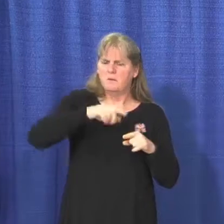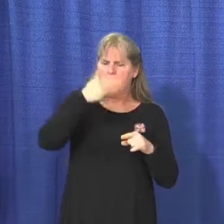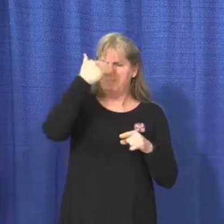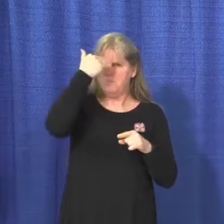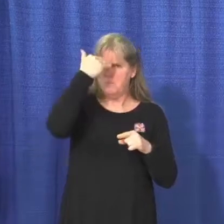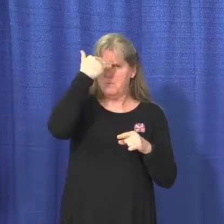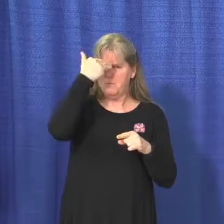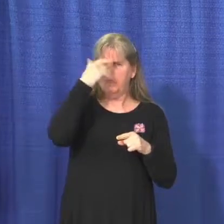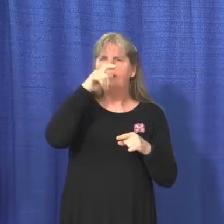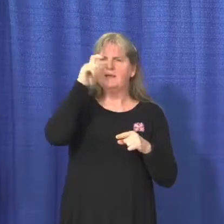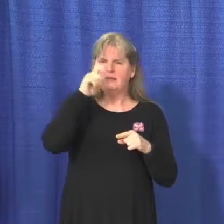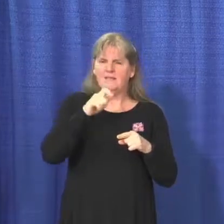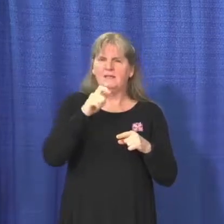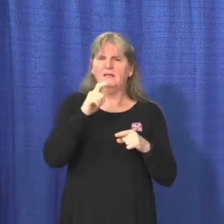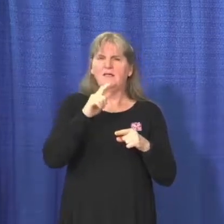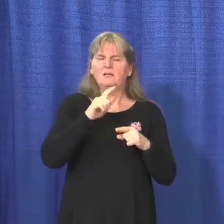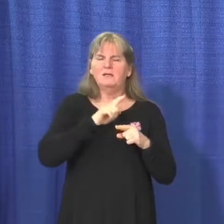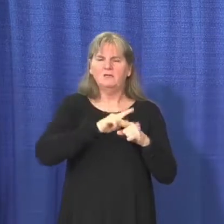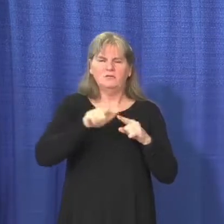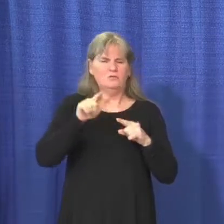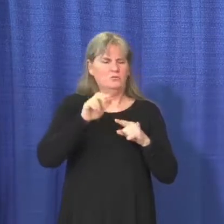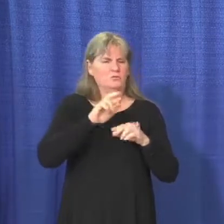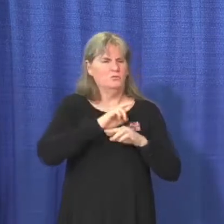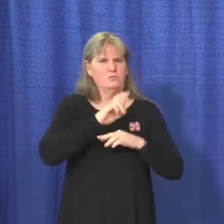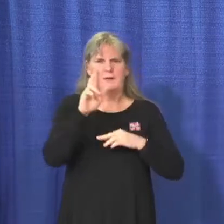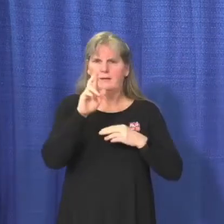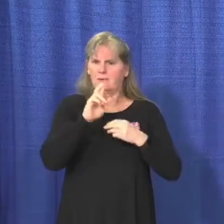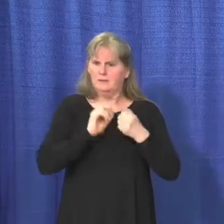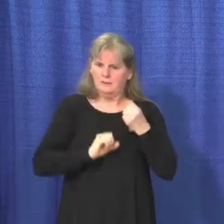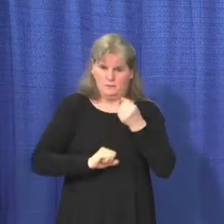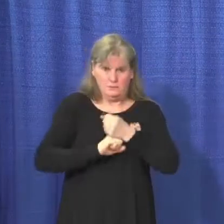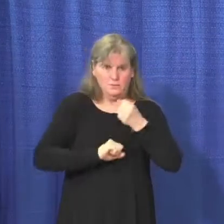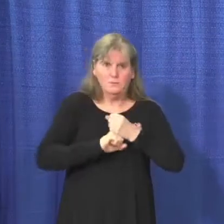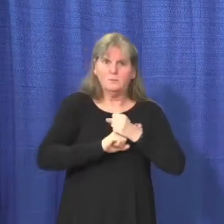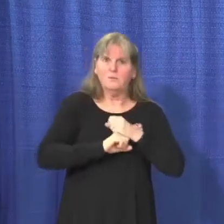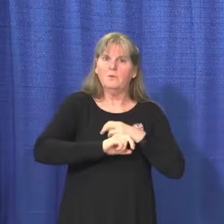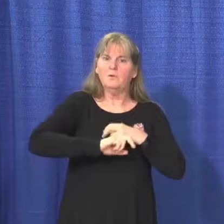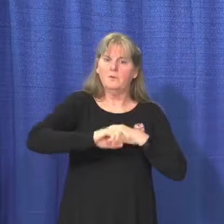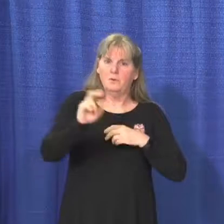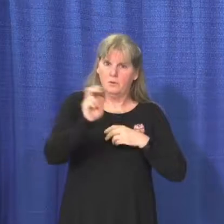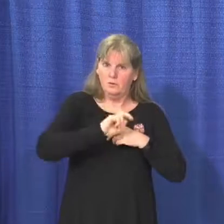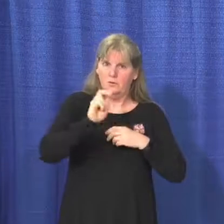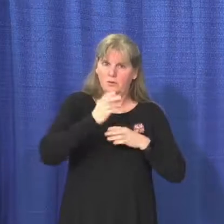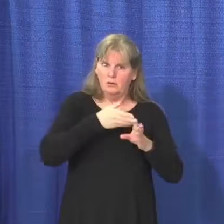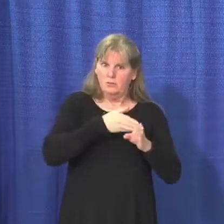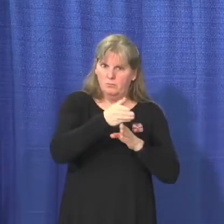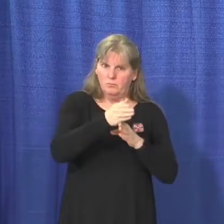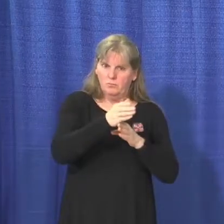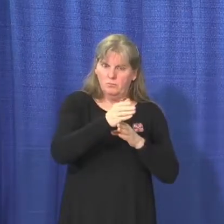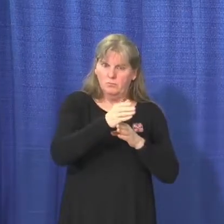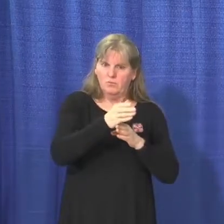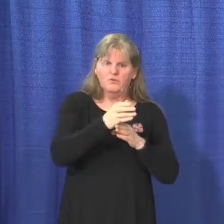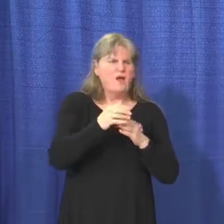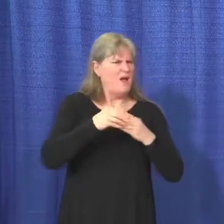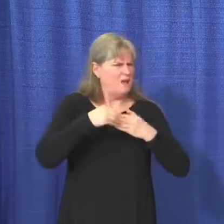recovery as we've gone through this. It's complete flexibility and we've already had to adjust the